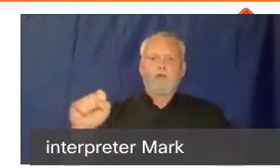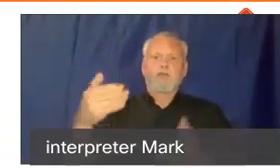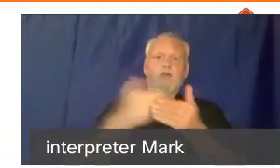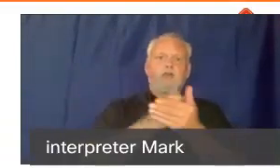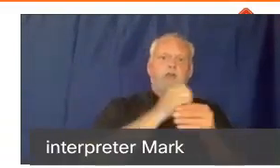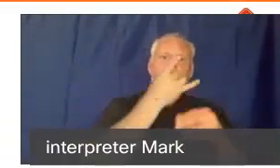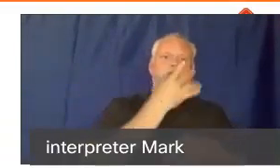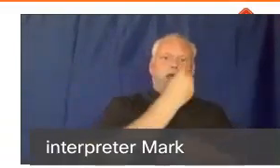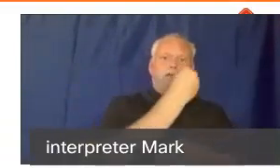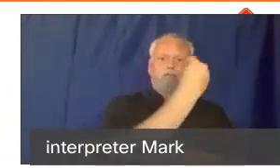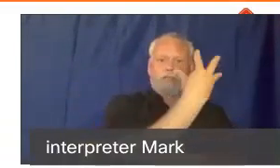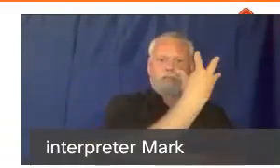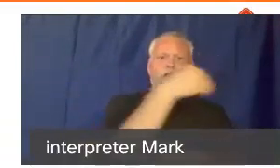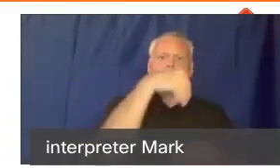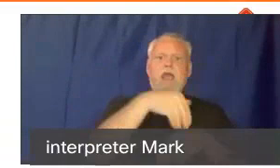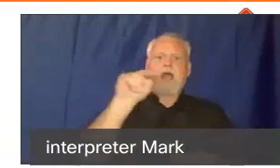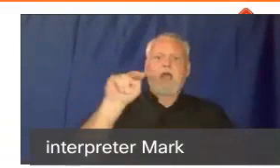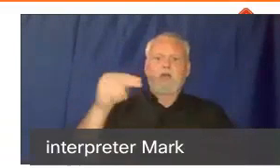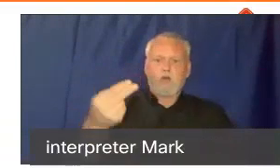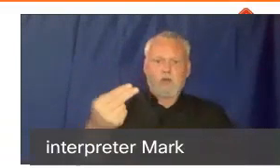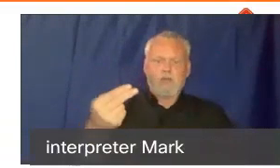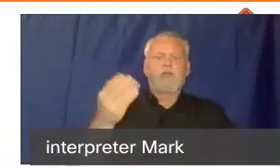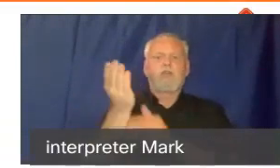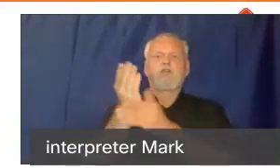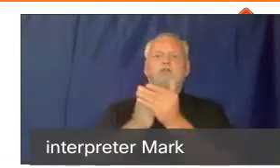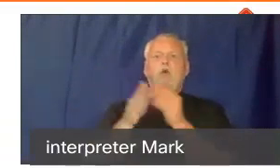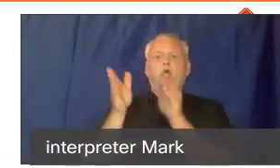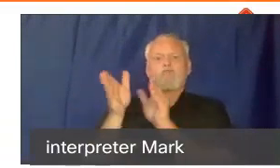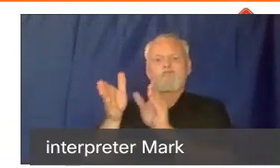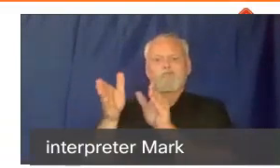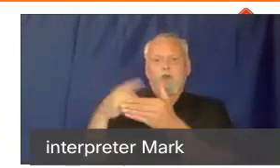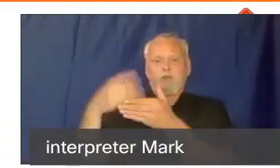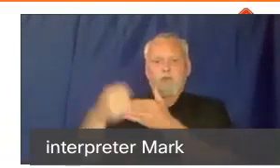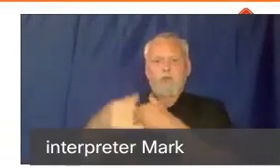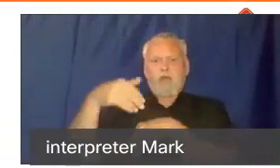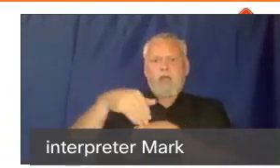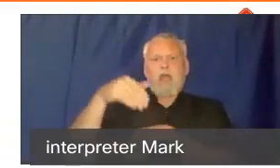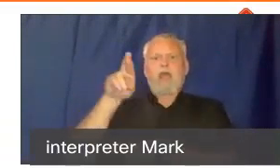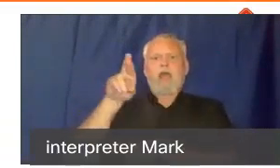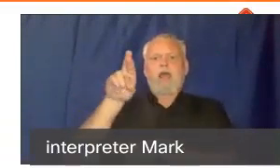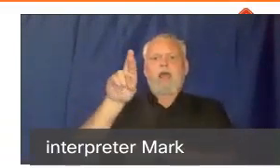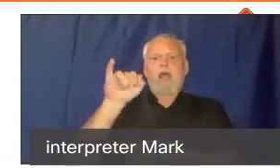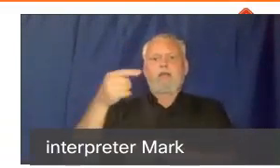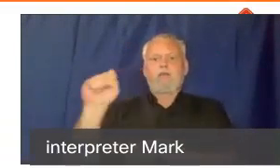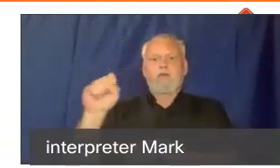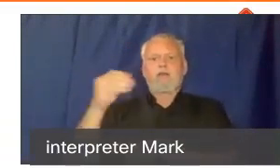There's a small segment of the project. At rigs and a long 1st place Northeast.